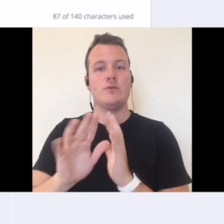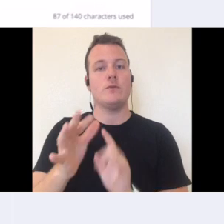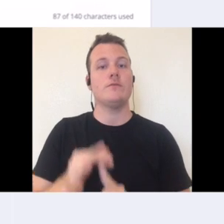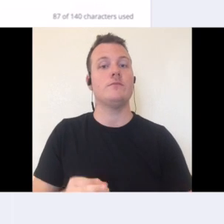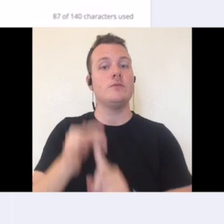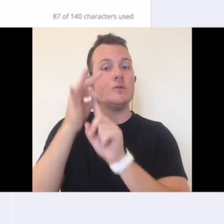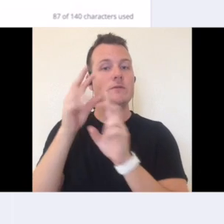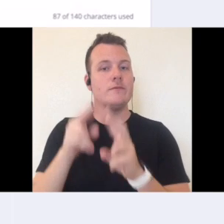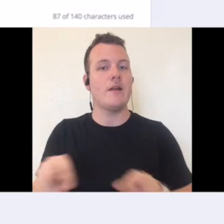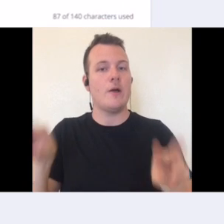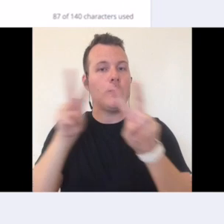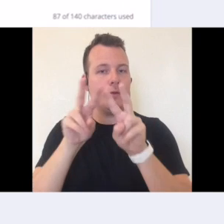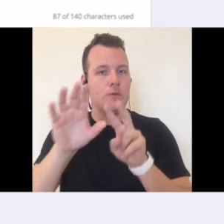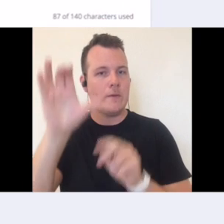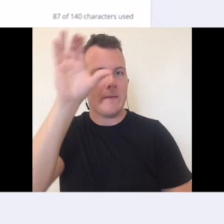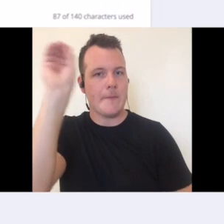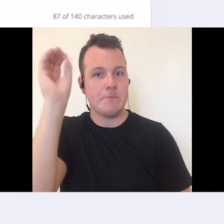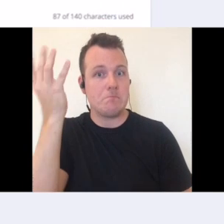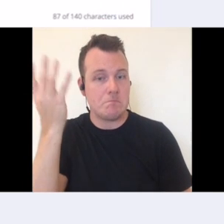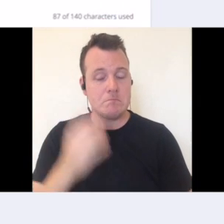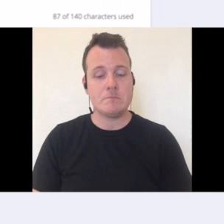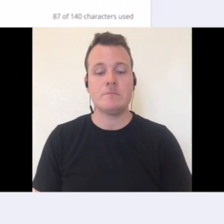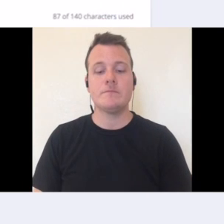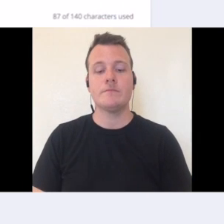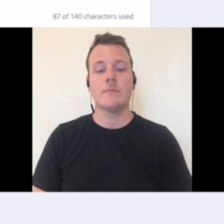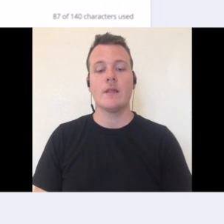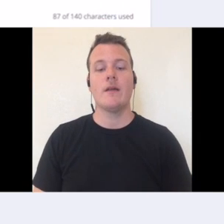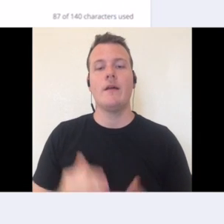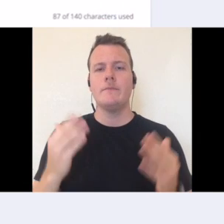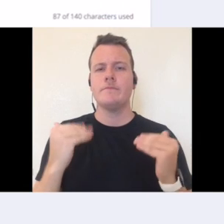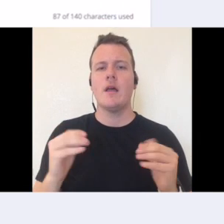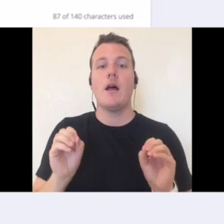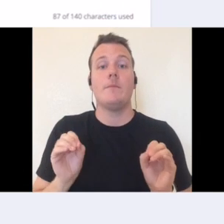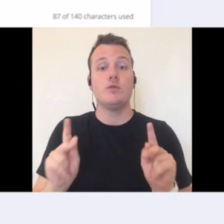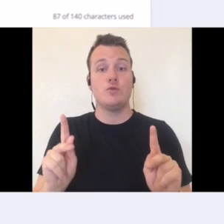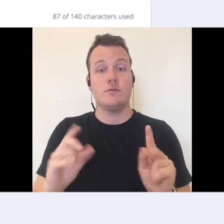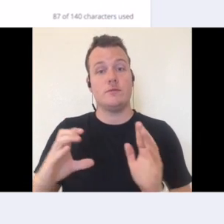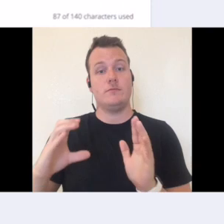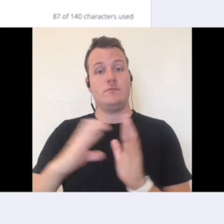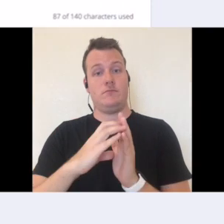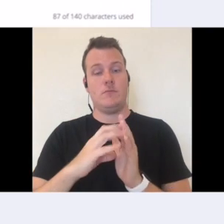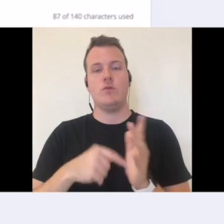the unique value that your company is going to offer. In the opportunity